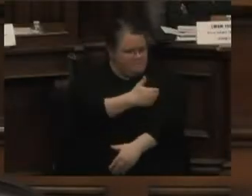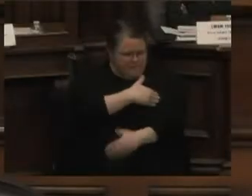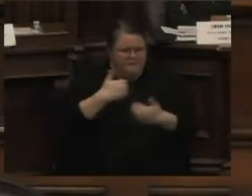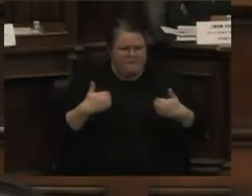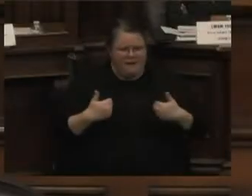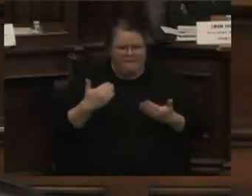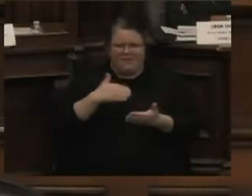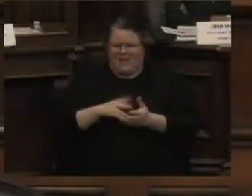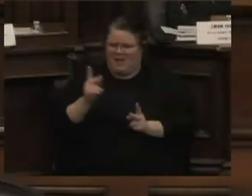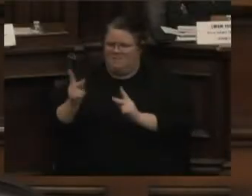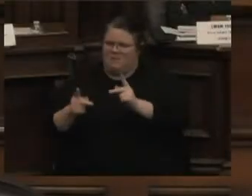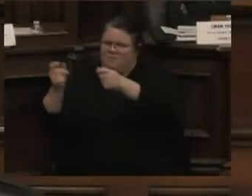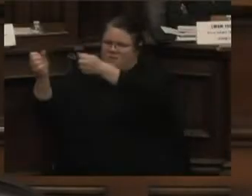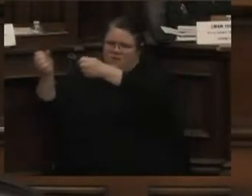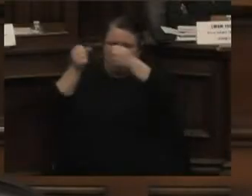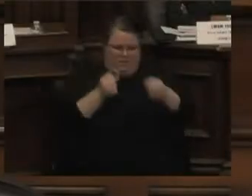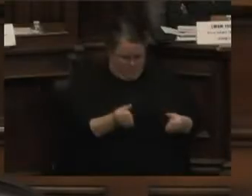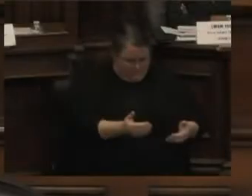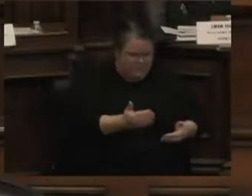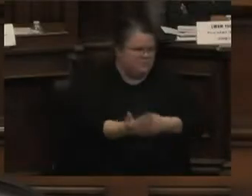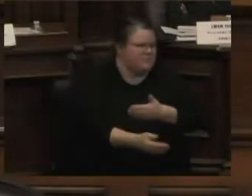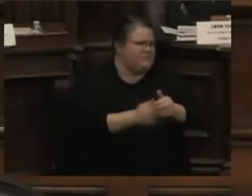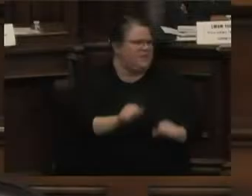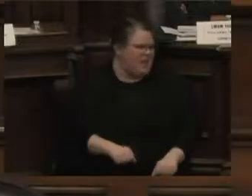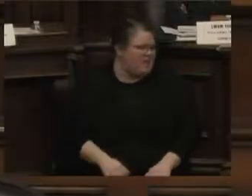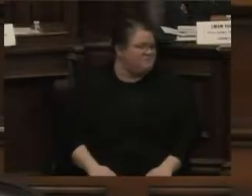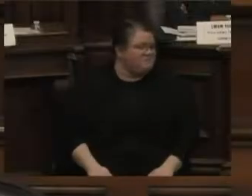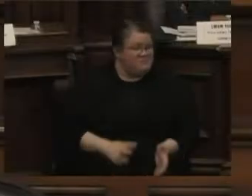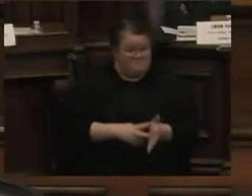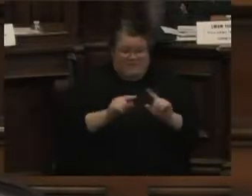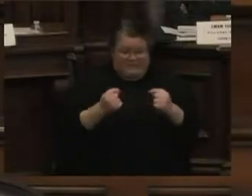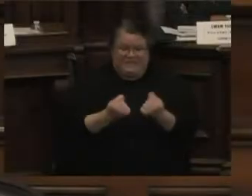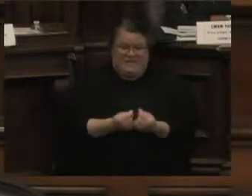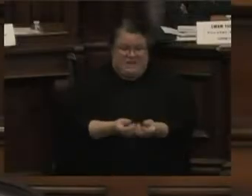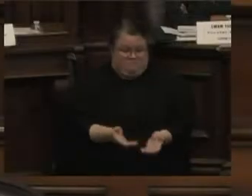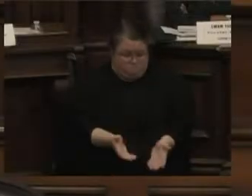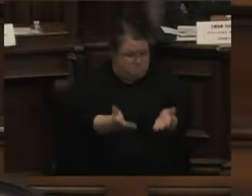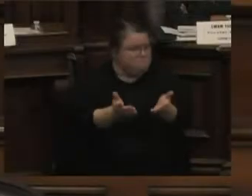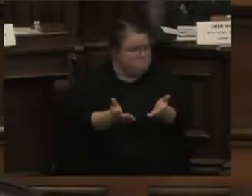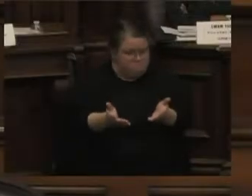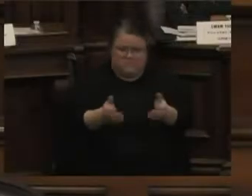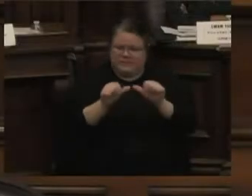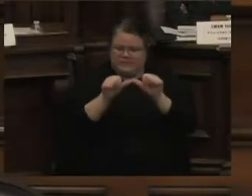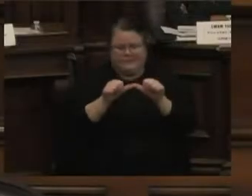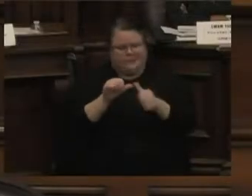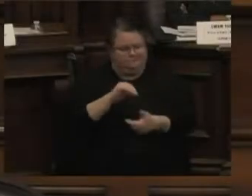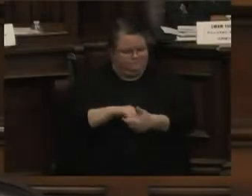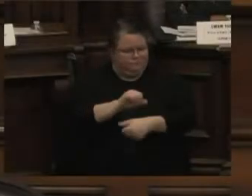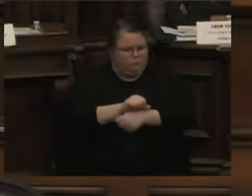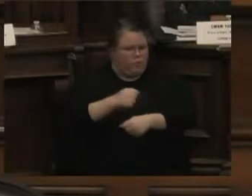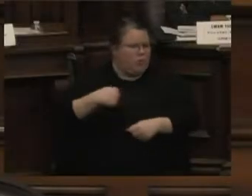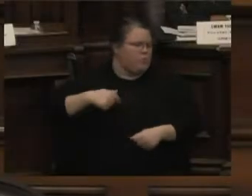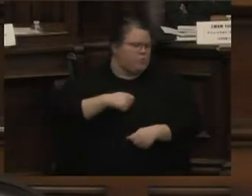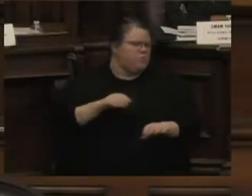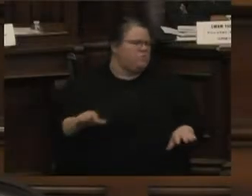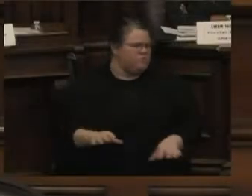point in time, when we regain